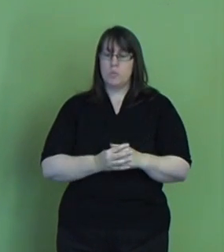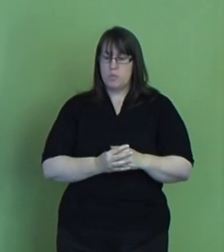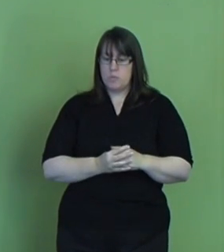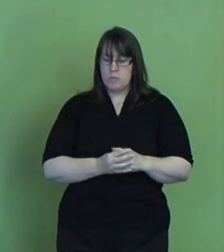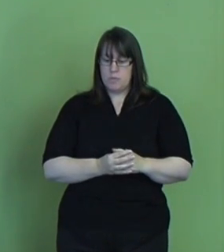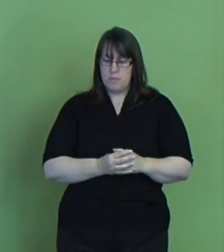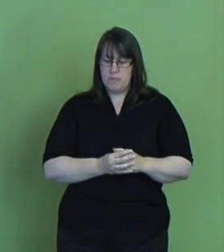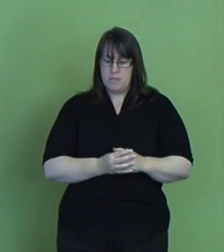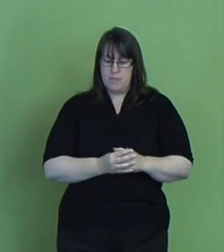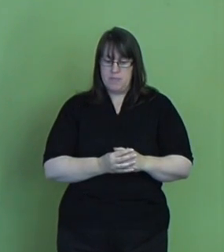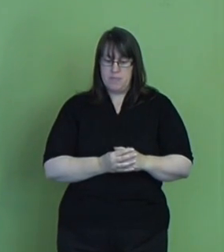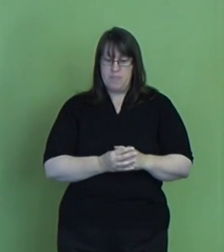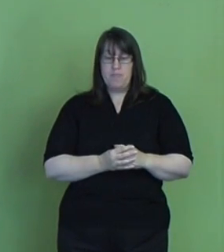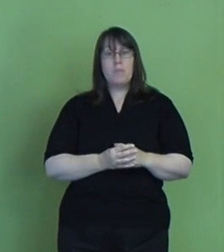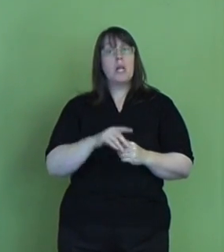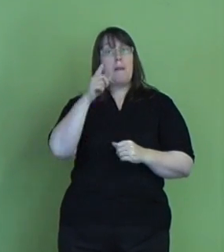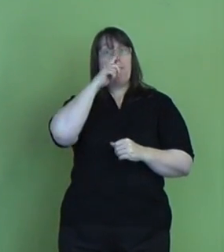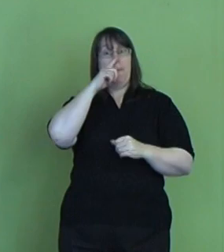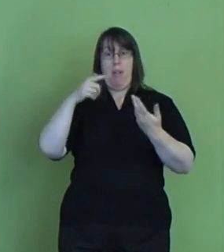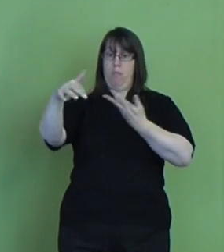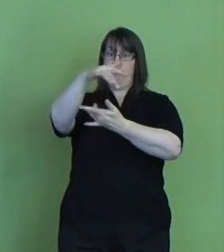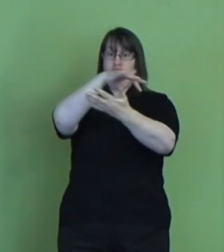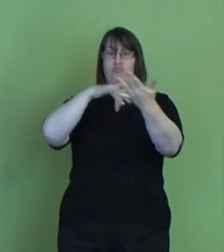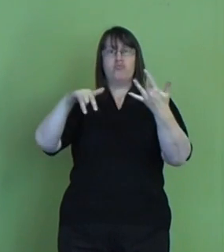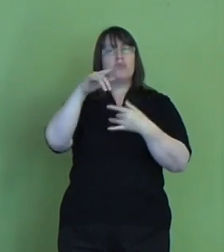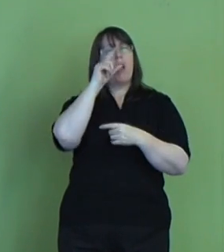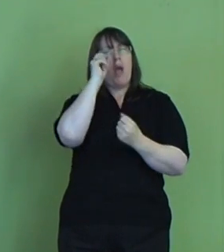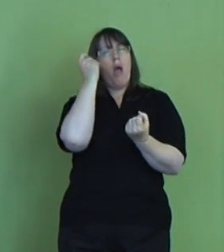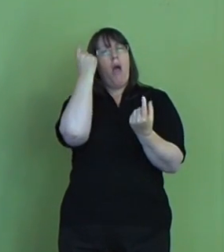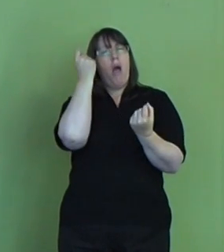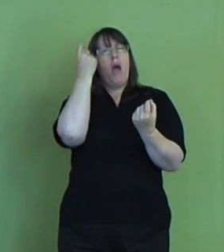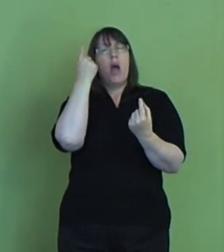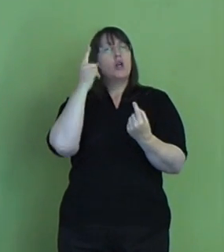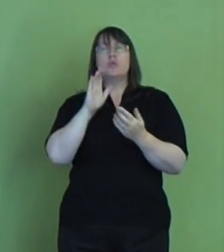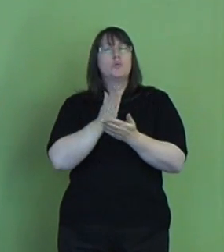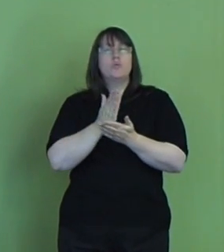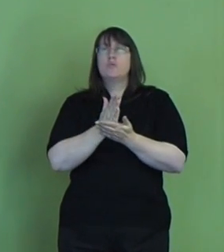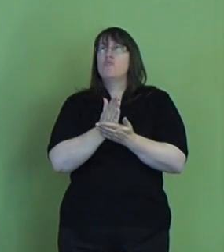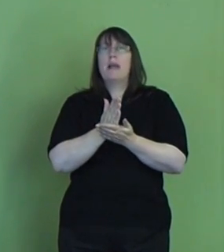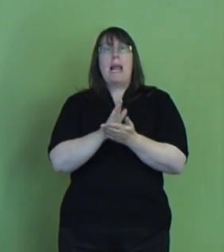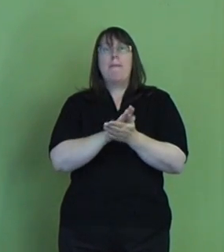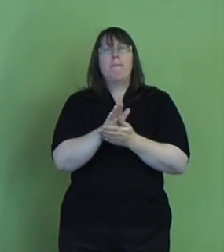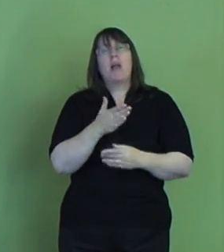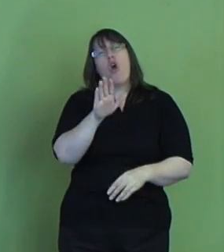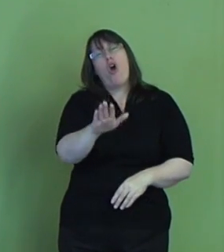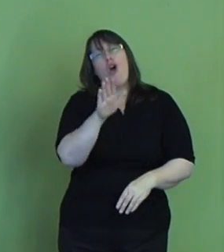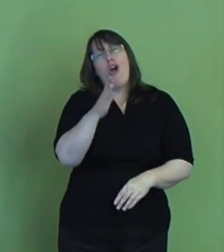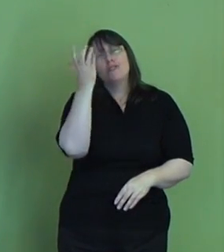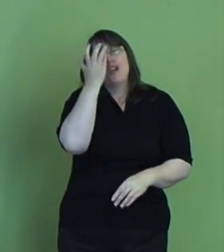Having people around you that can empathise as opposed to sympathy. So, we talk about empathy being the ability